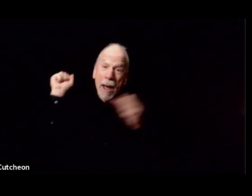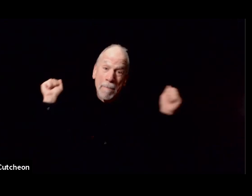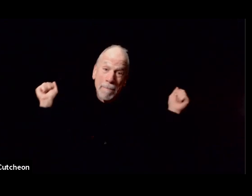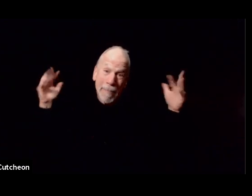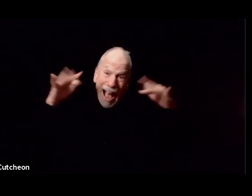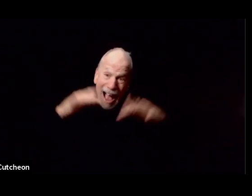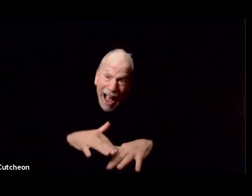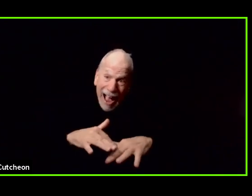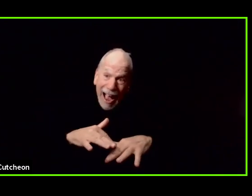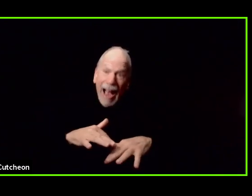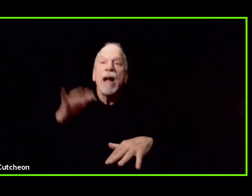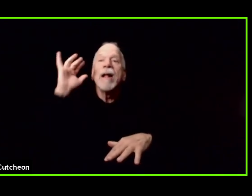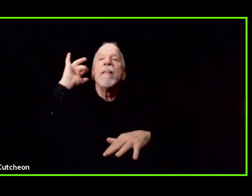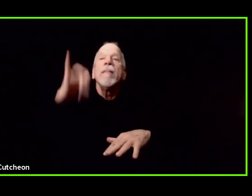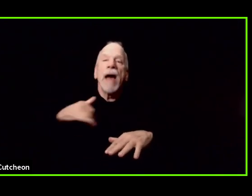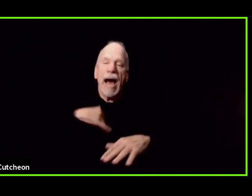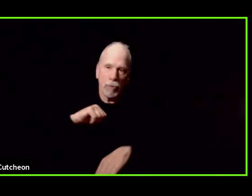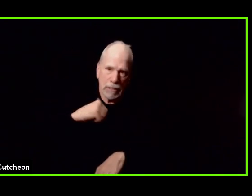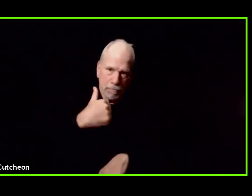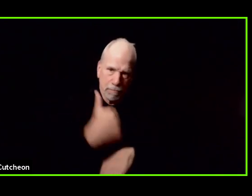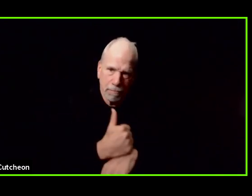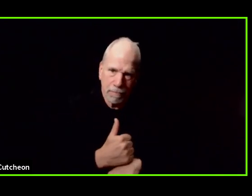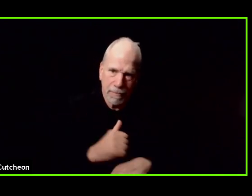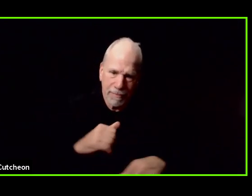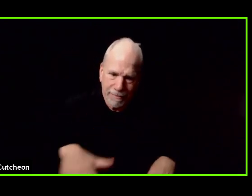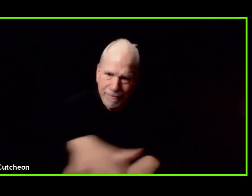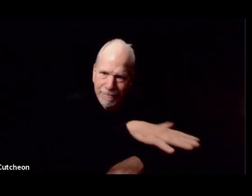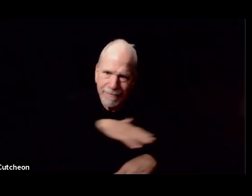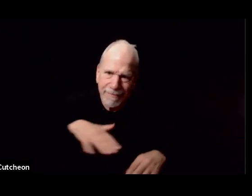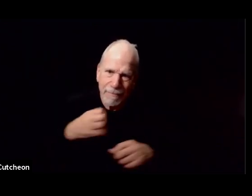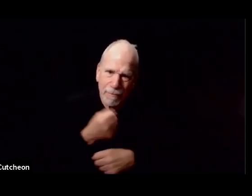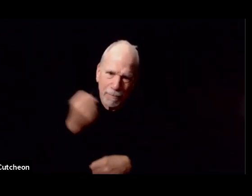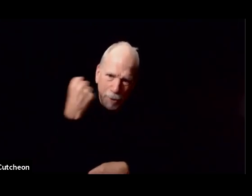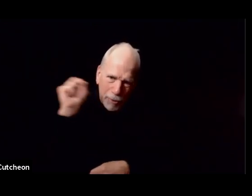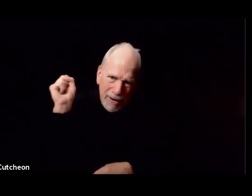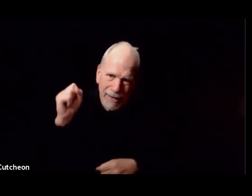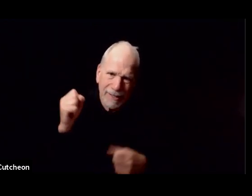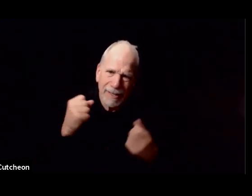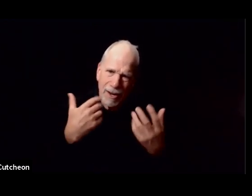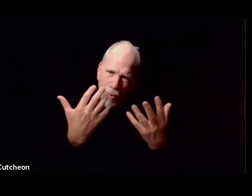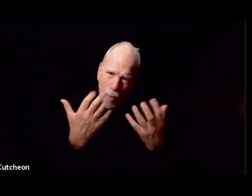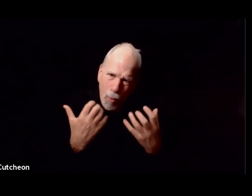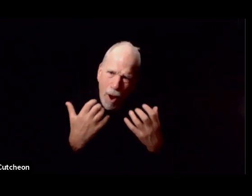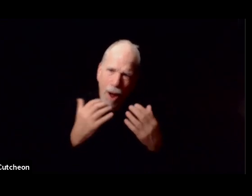like that accessible where we know there's a need. Your question is a very good one.